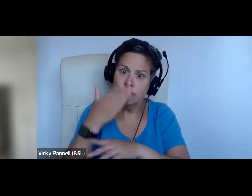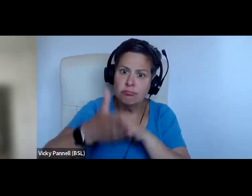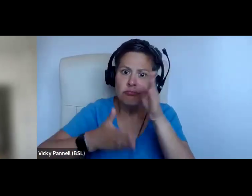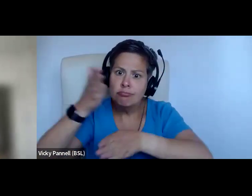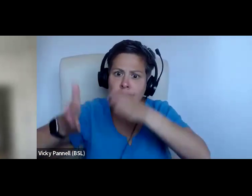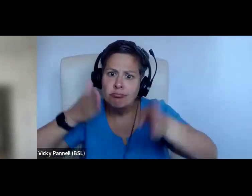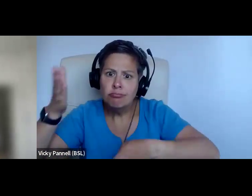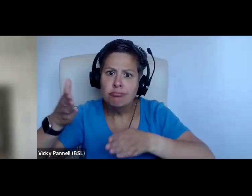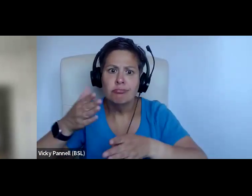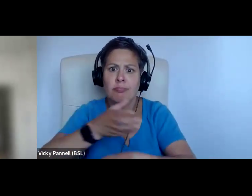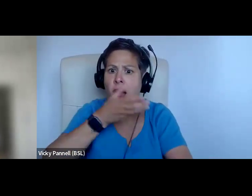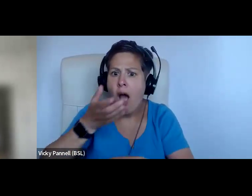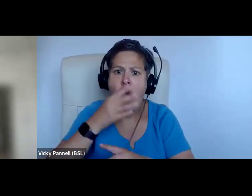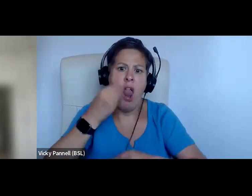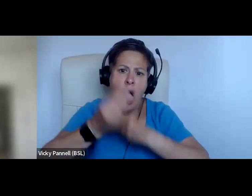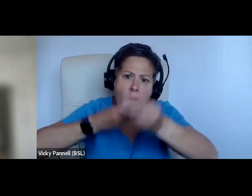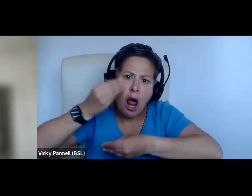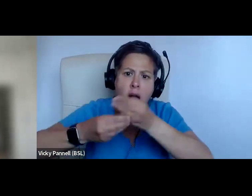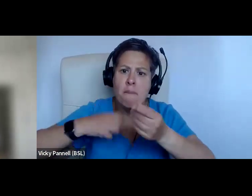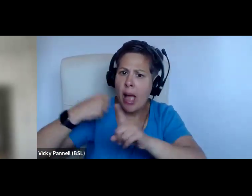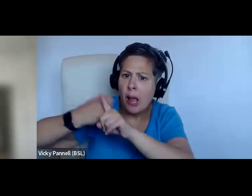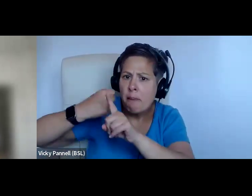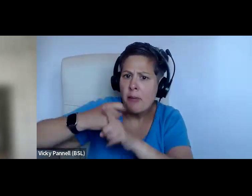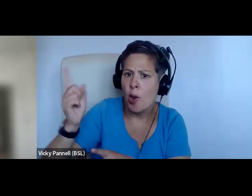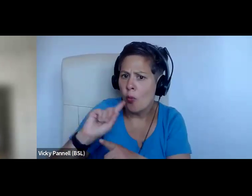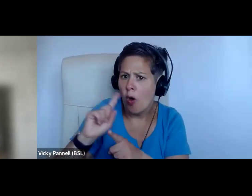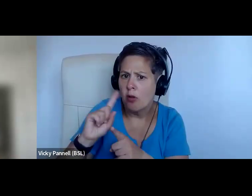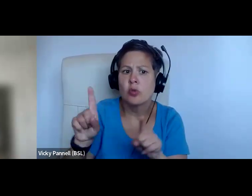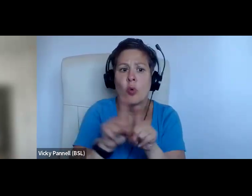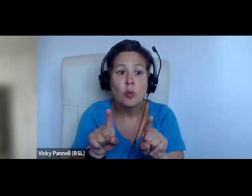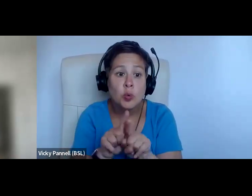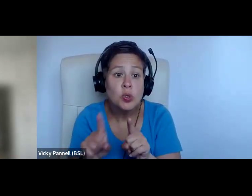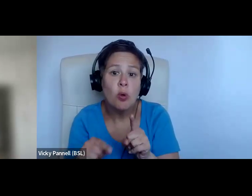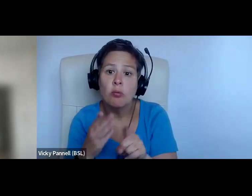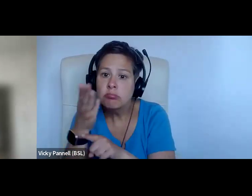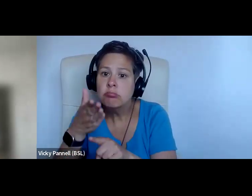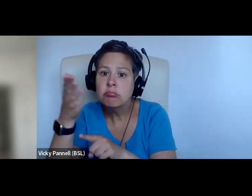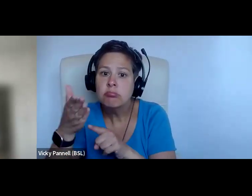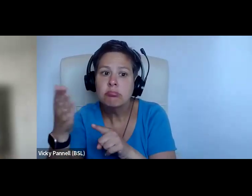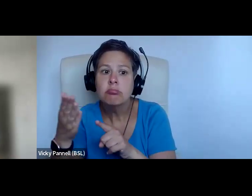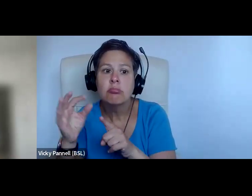have been able to have the roles that I've had so far, and it genuinely has all been